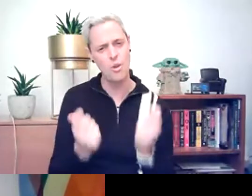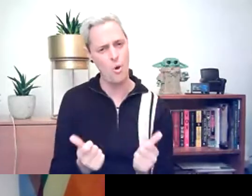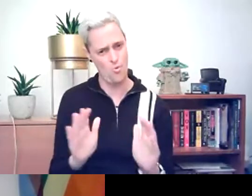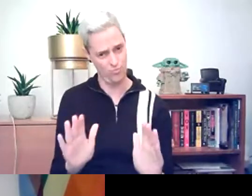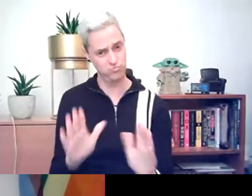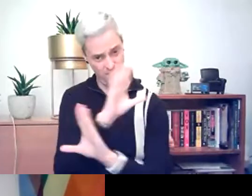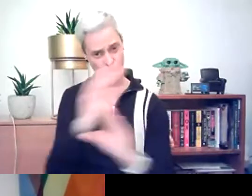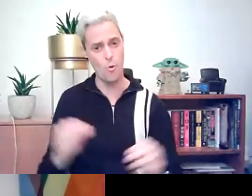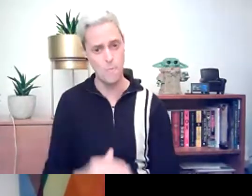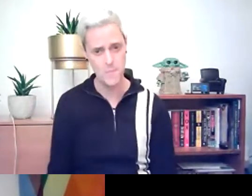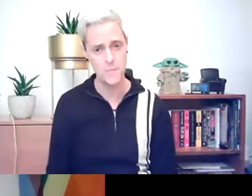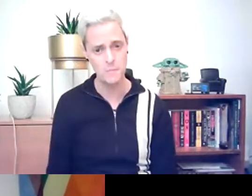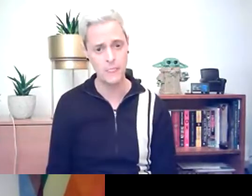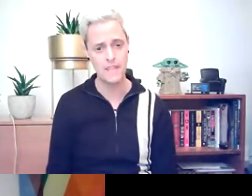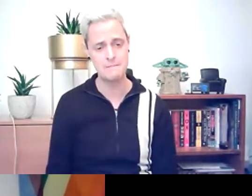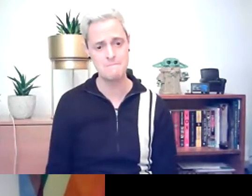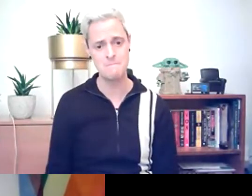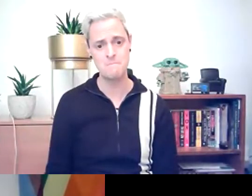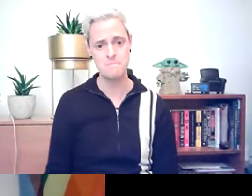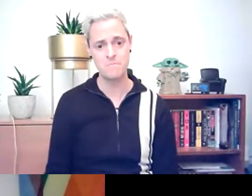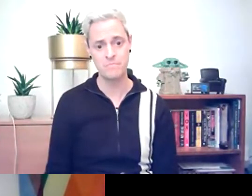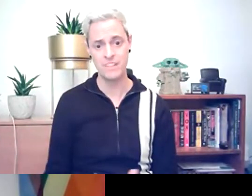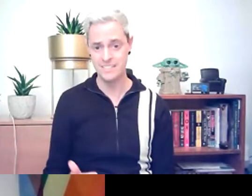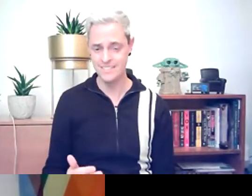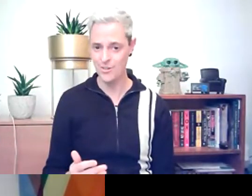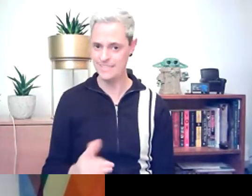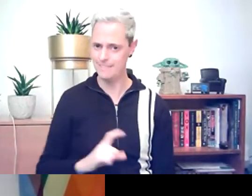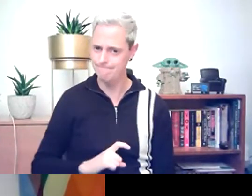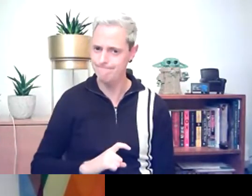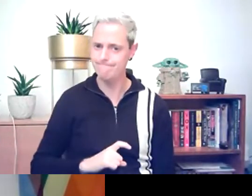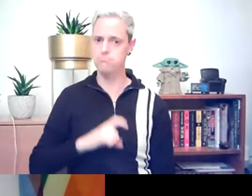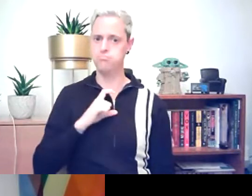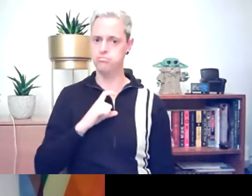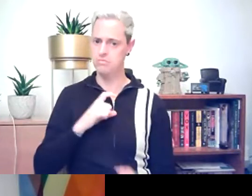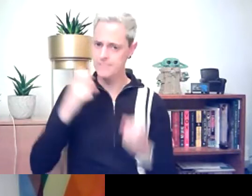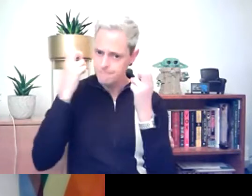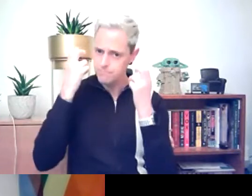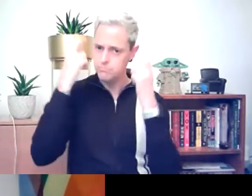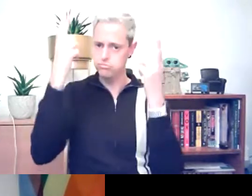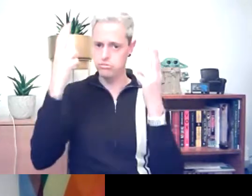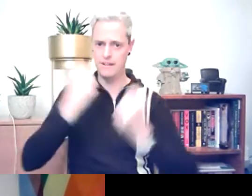18:24:42 We need to fight it by being ourselves and being who we are.